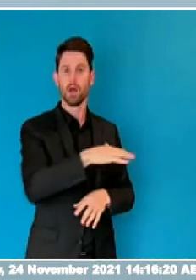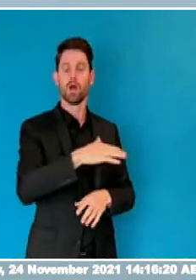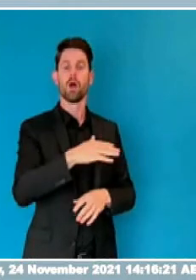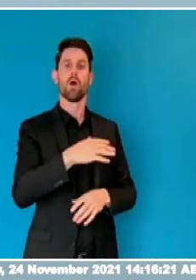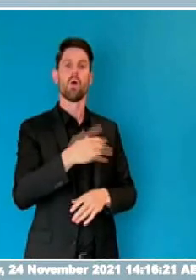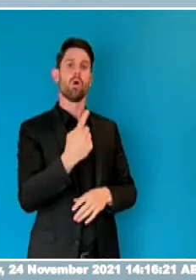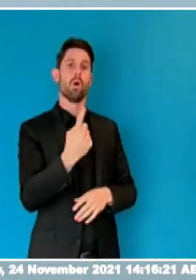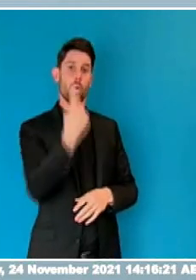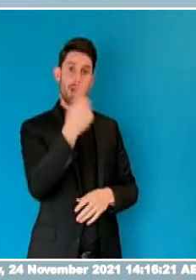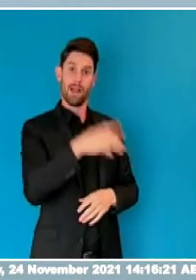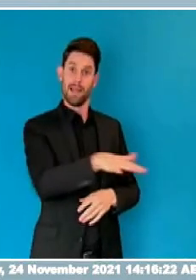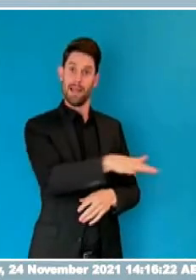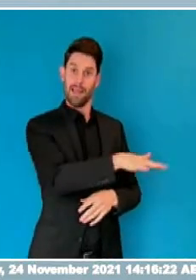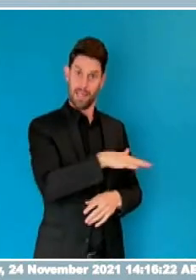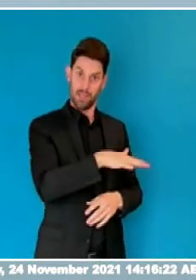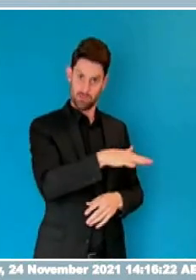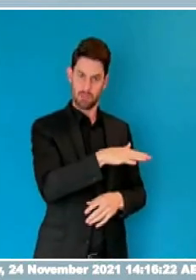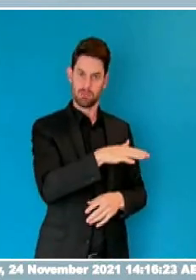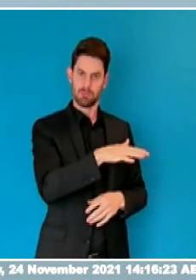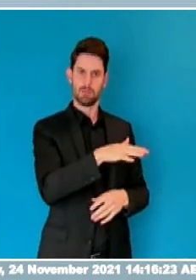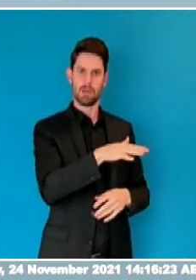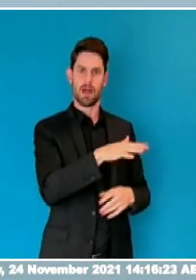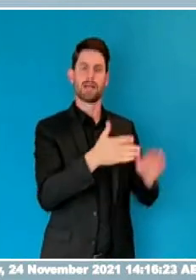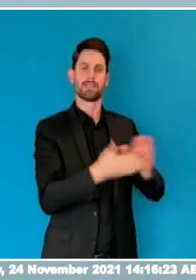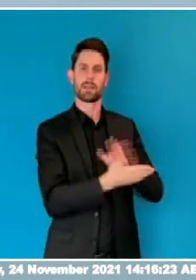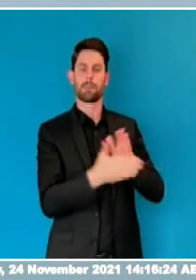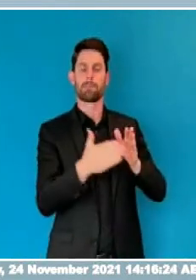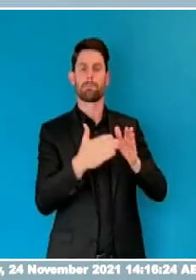of the things that's referred to on the Public Service Commission's website is some